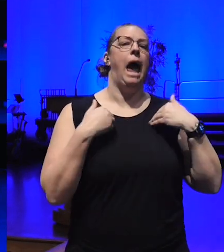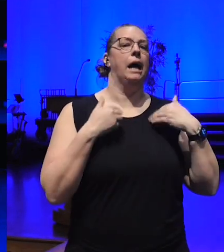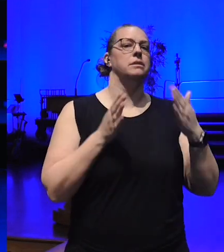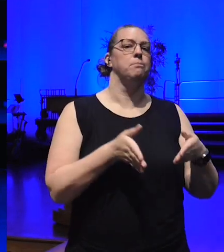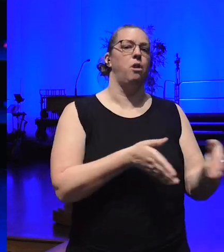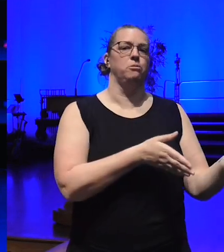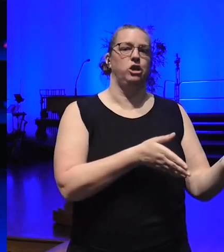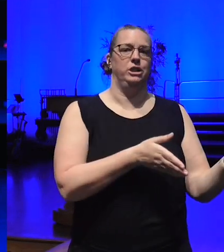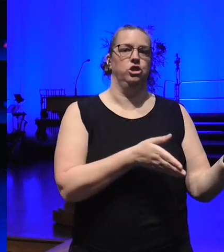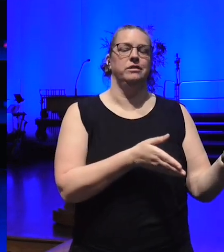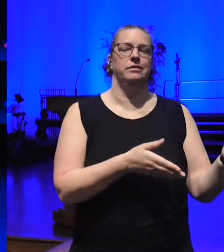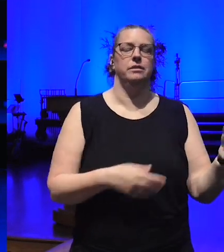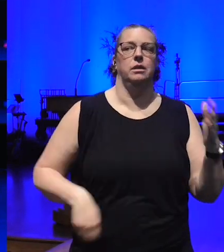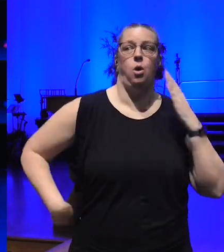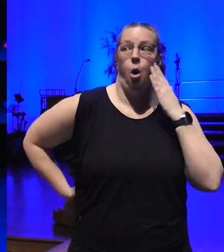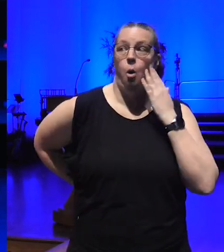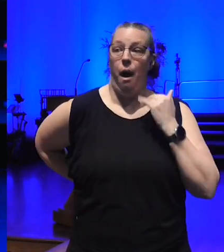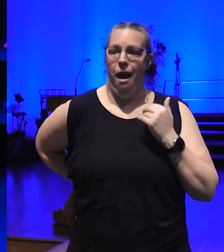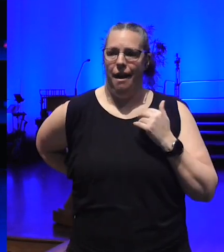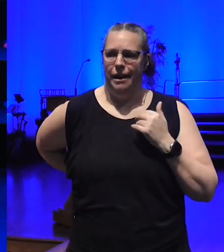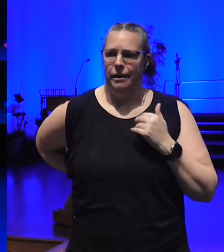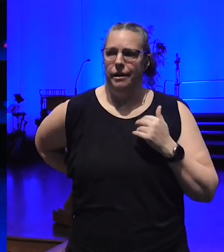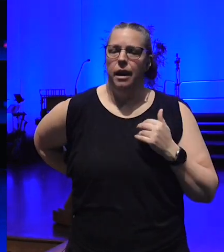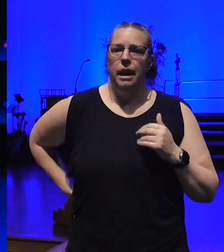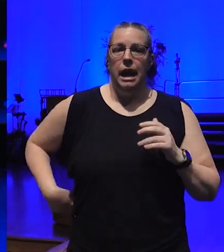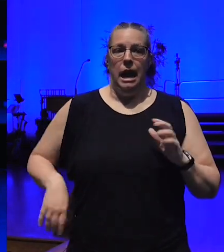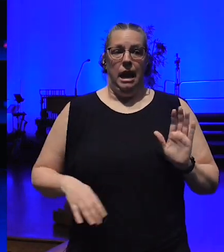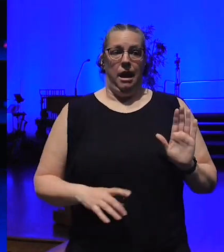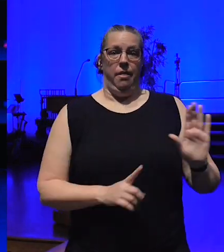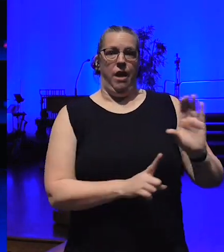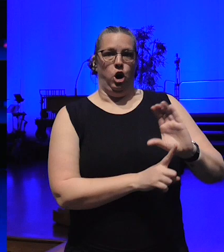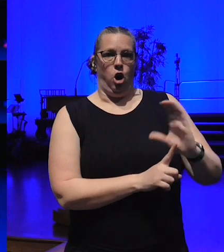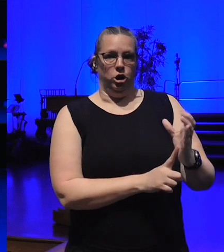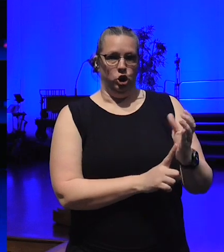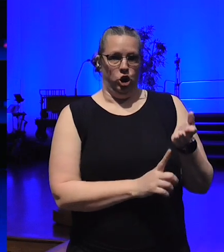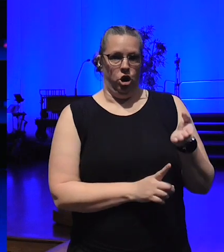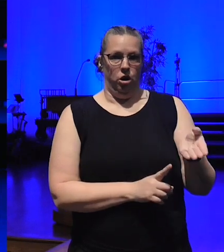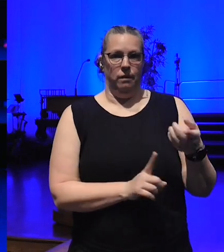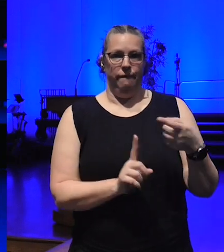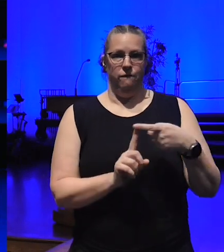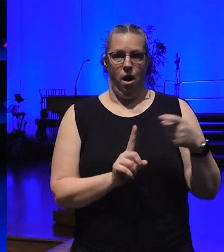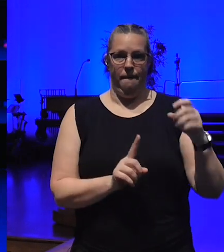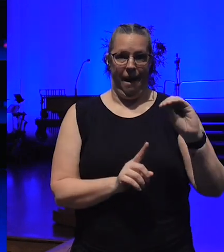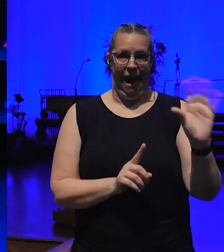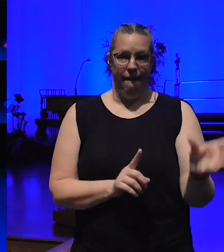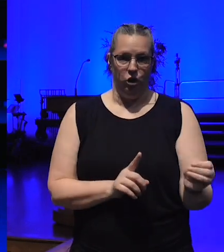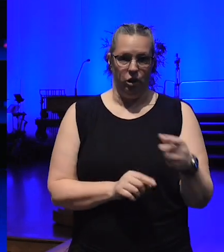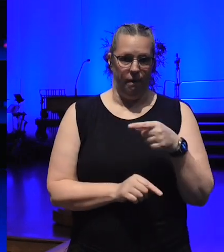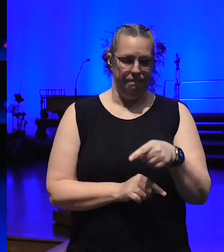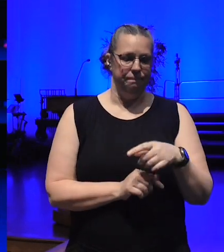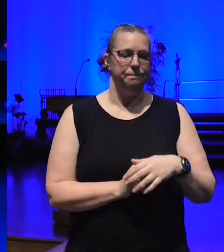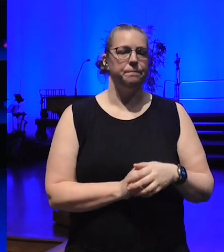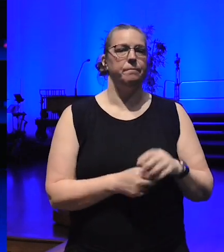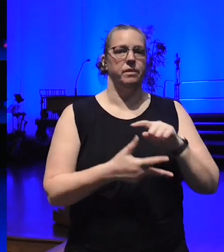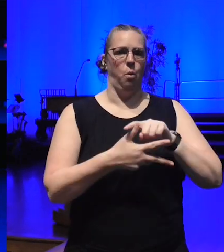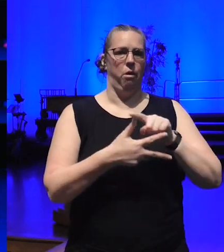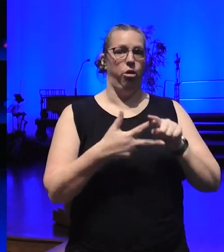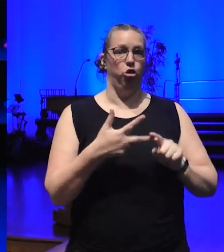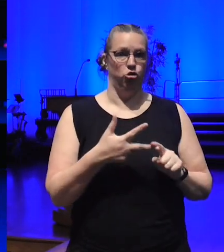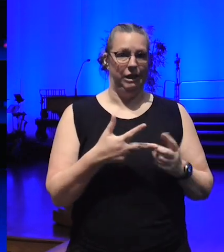that because in the cultures from which they came in Africa there were three things that